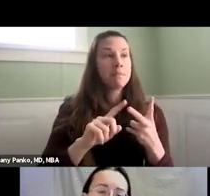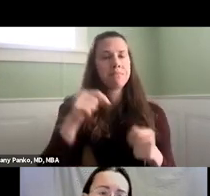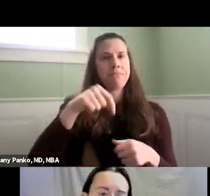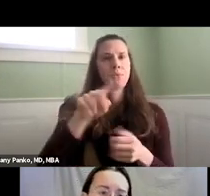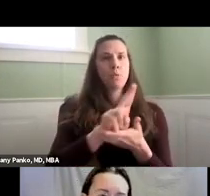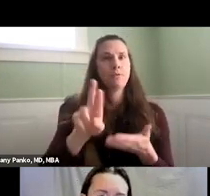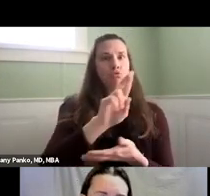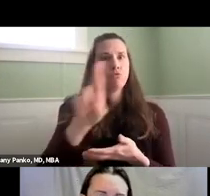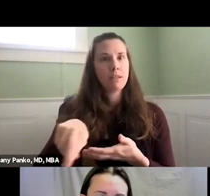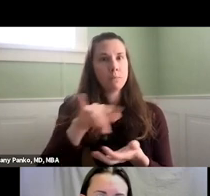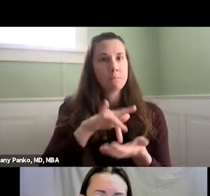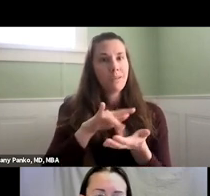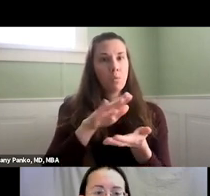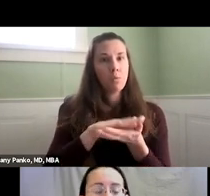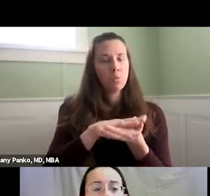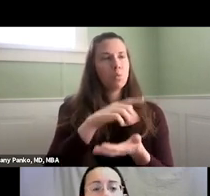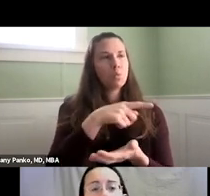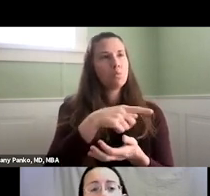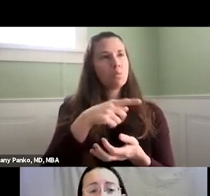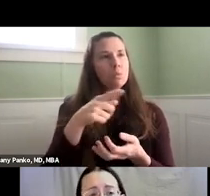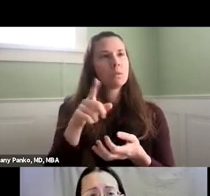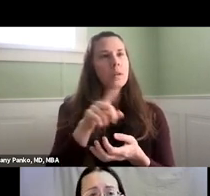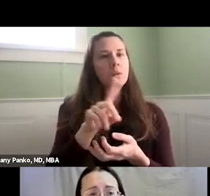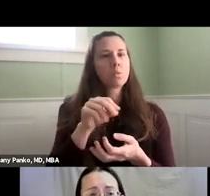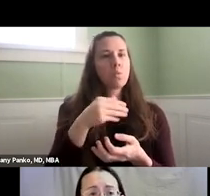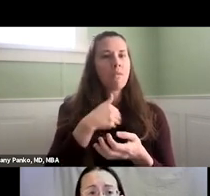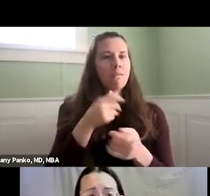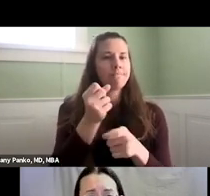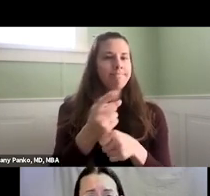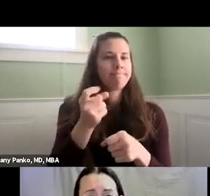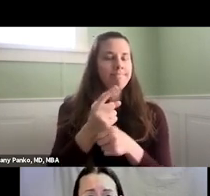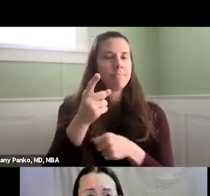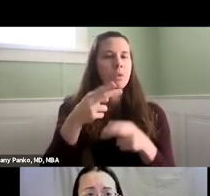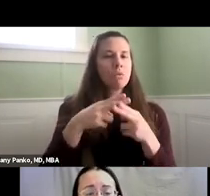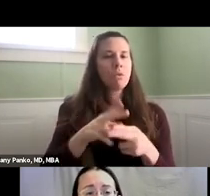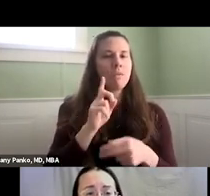we should be more proactive in that way. The University of Rochester Medical School does